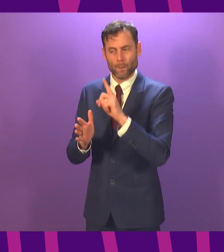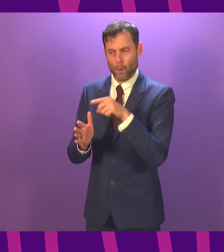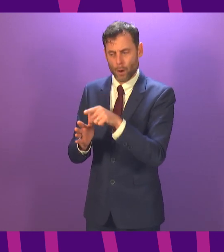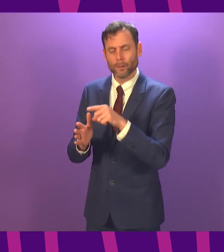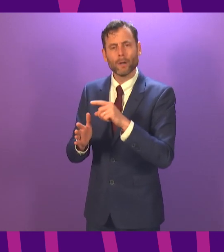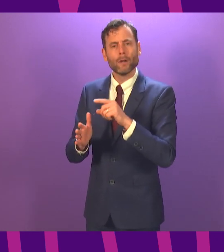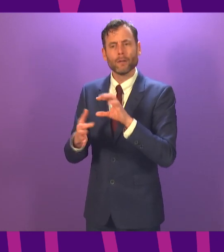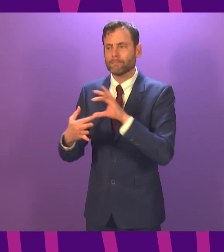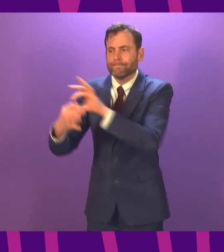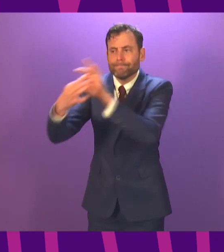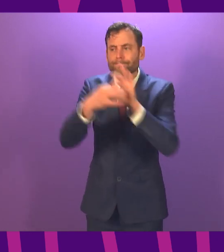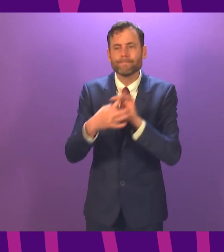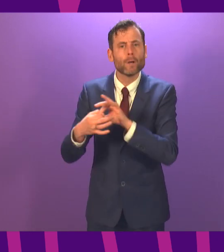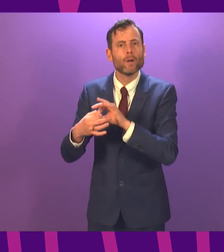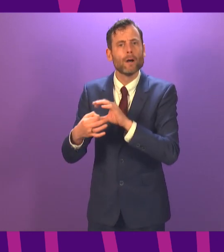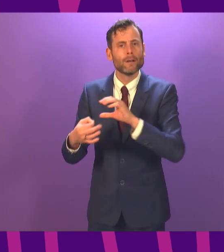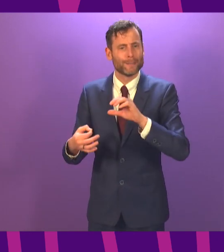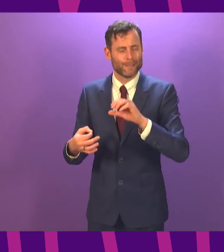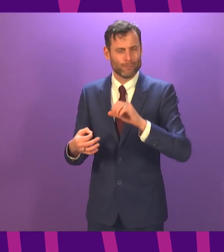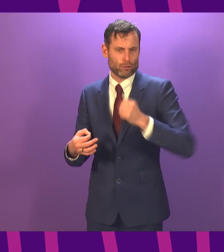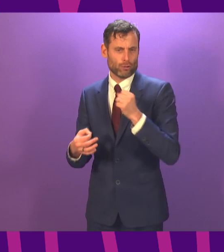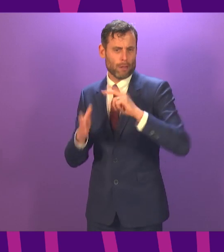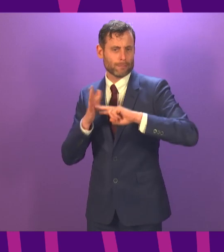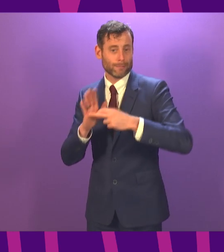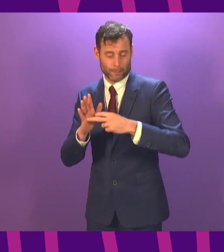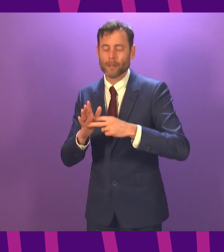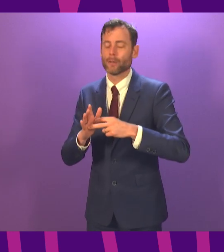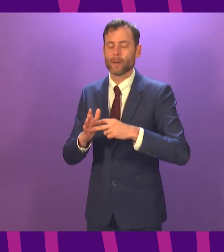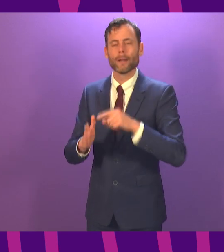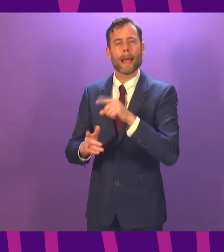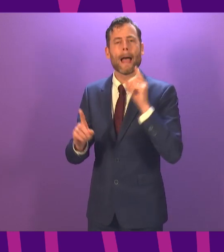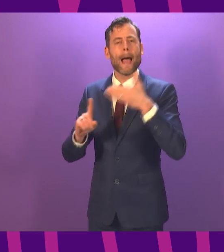programme to improve digital inclusion for older people and money for partners such as